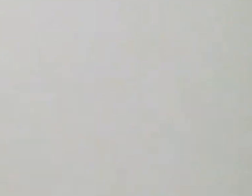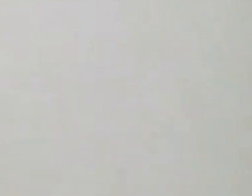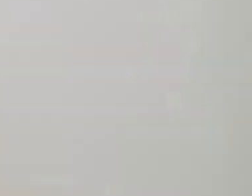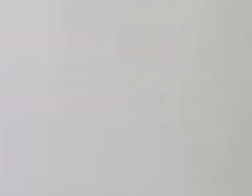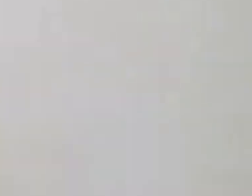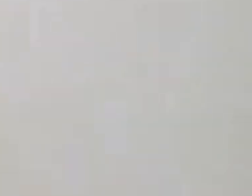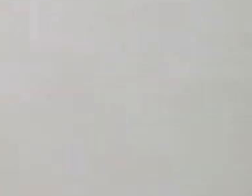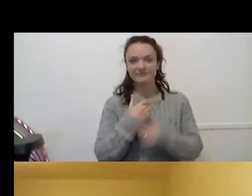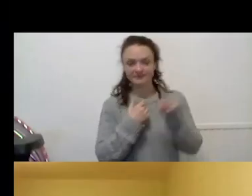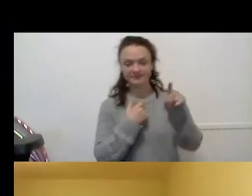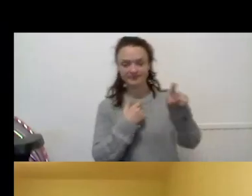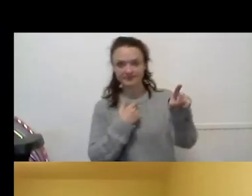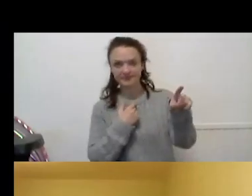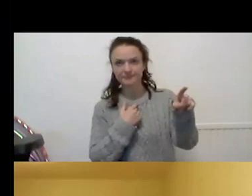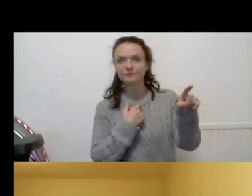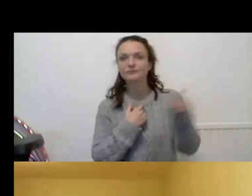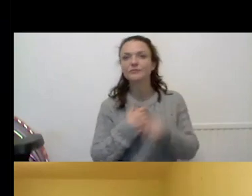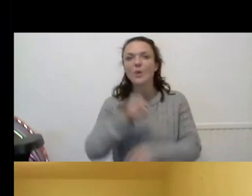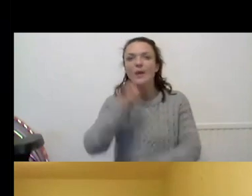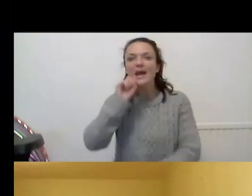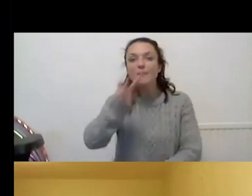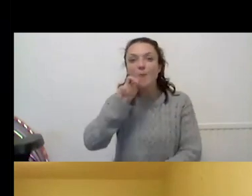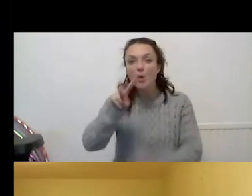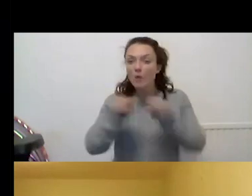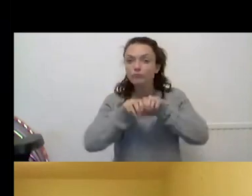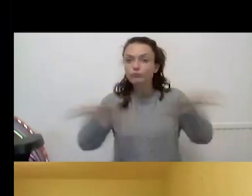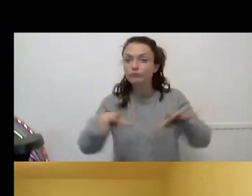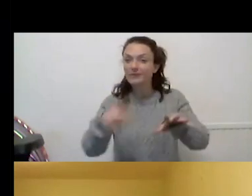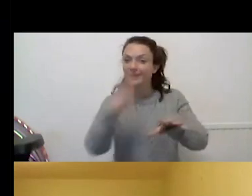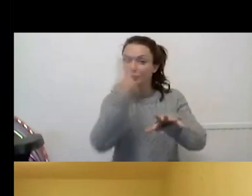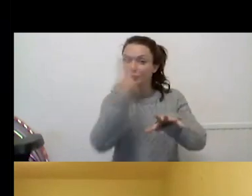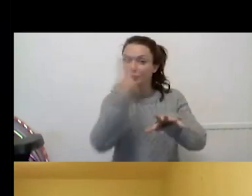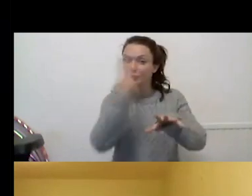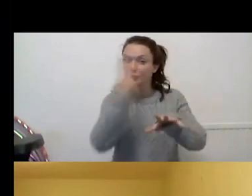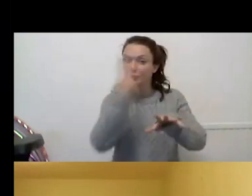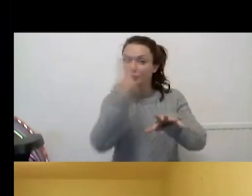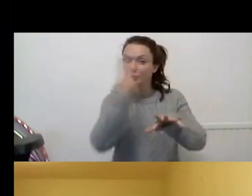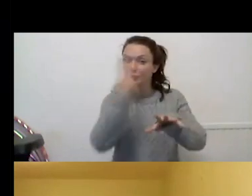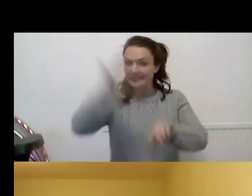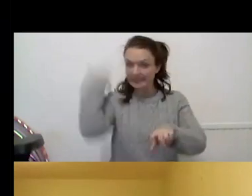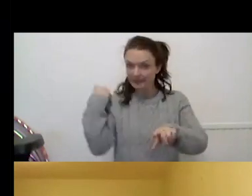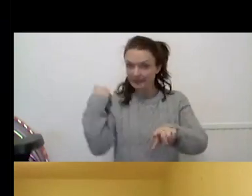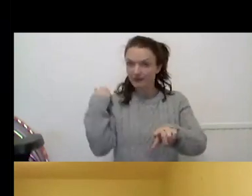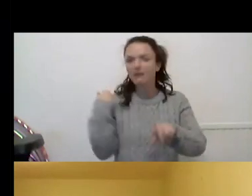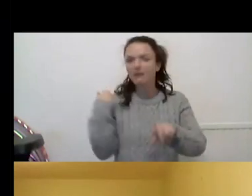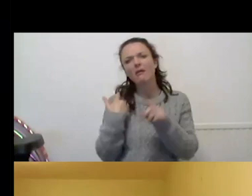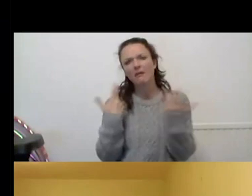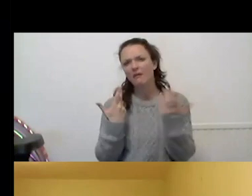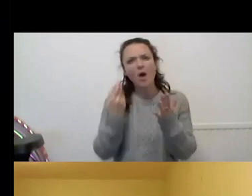So since he about an outbreak in 2014, there has been a lot of money put into developing vaccines